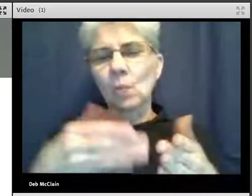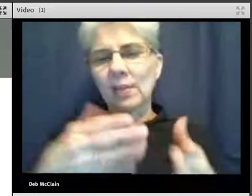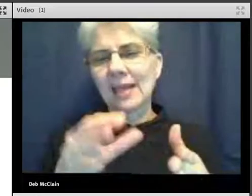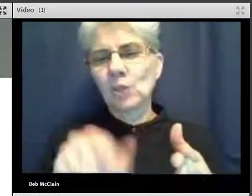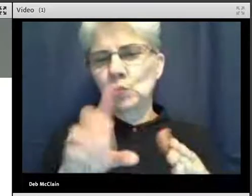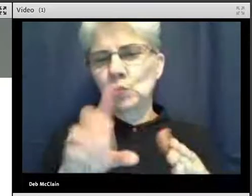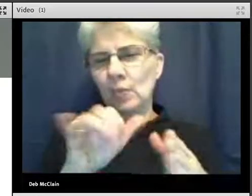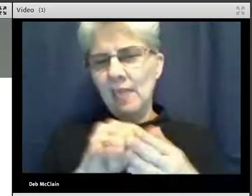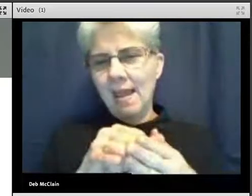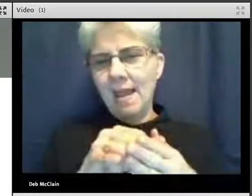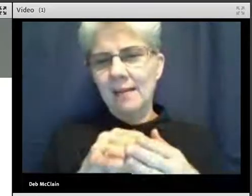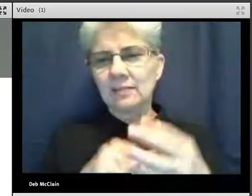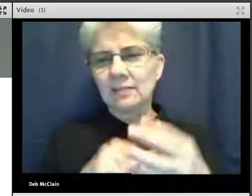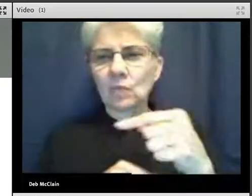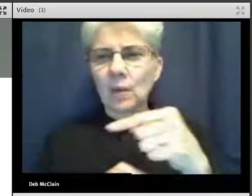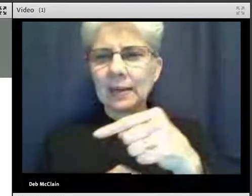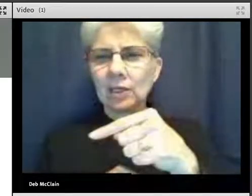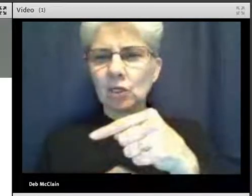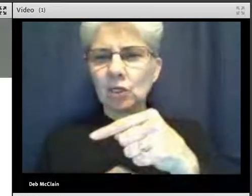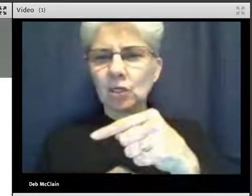This will let you -- it's right here.